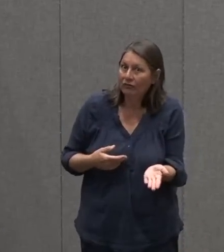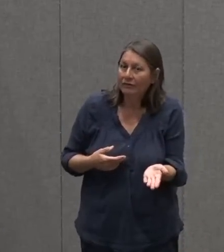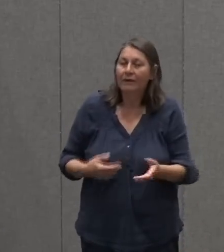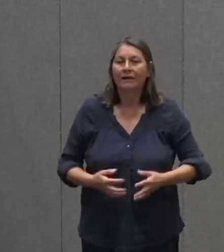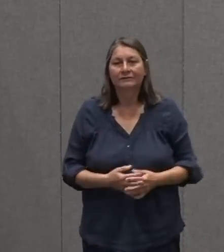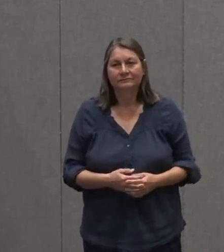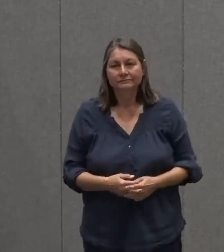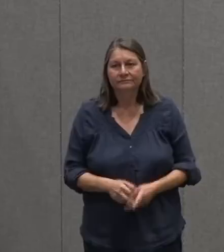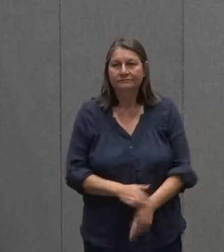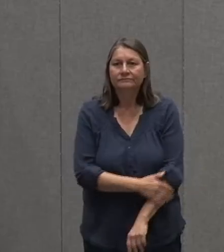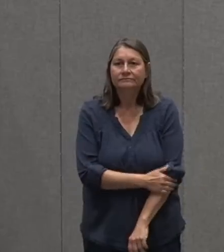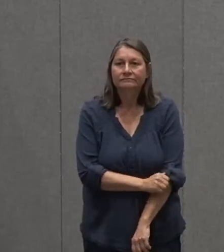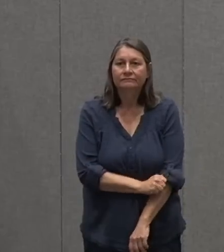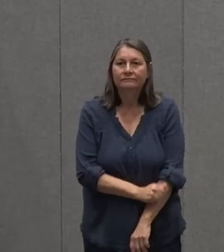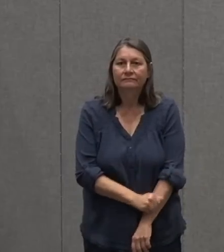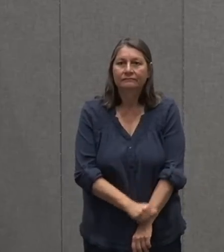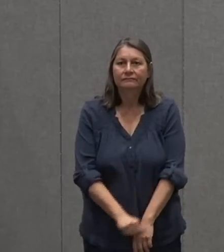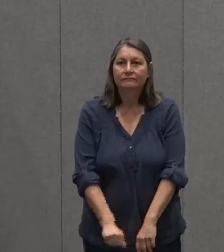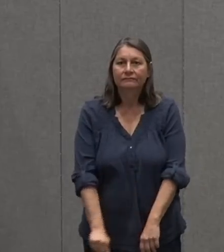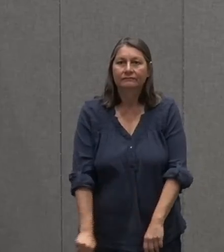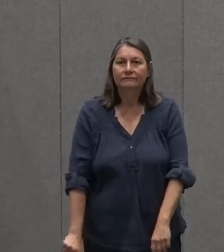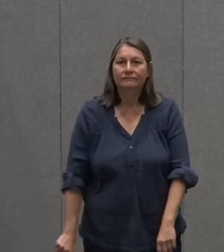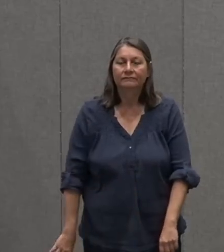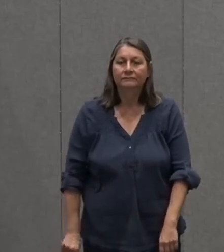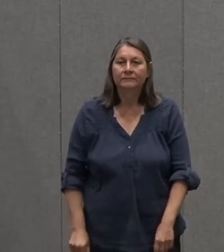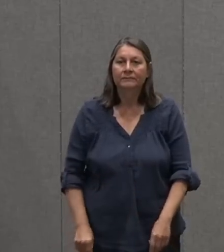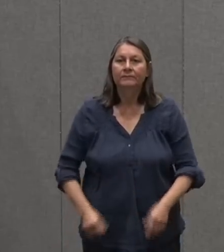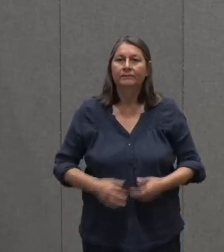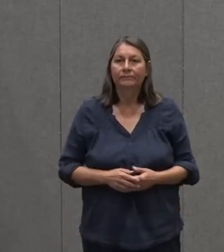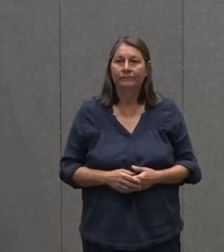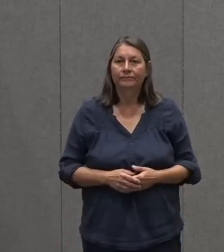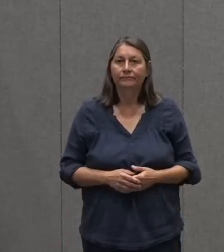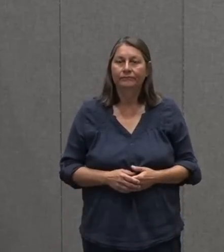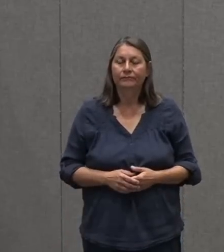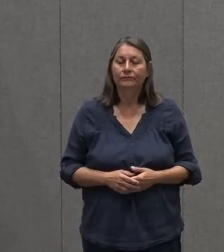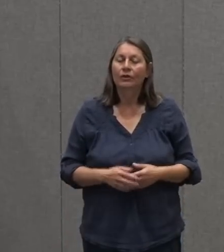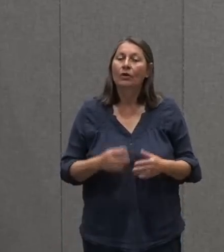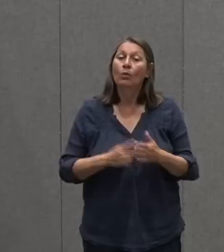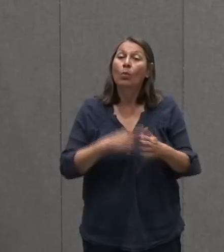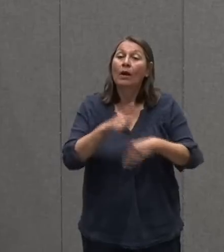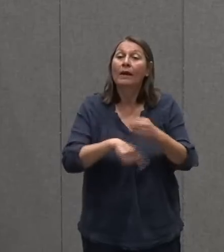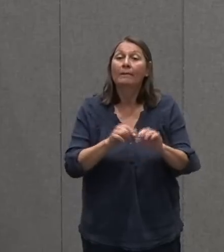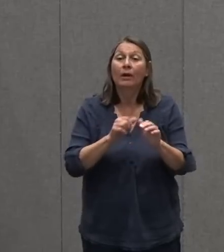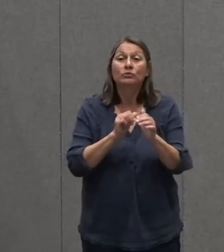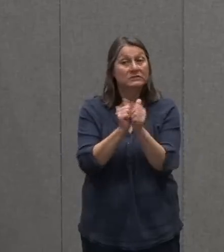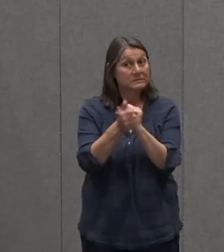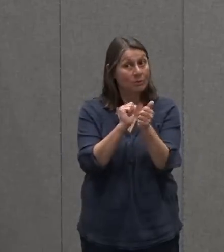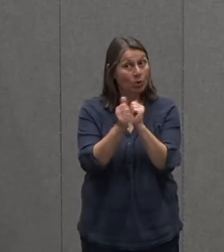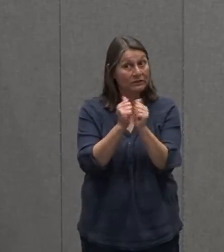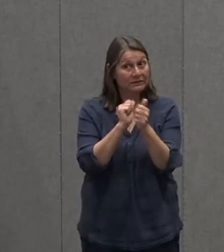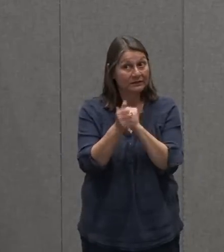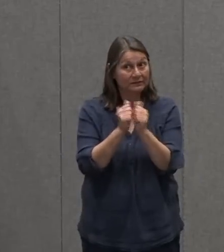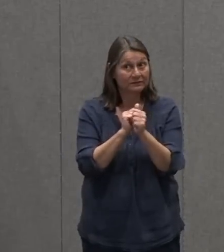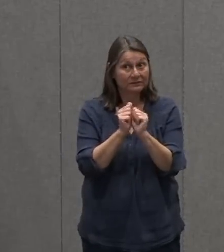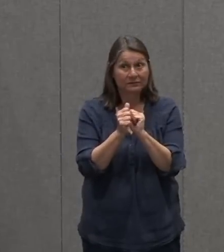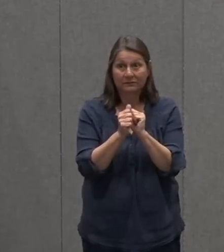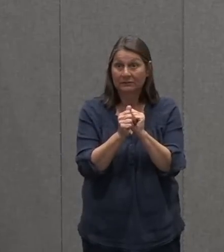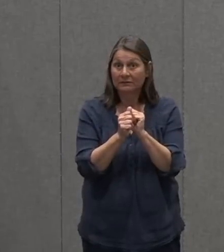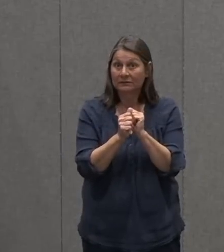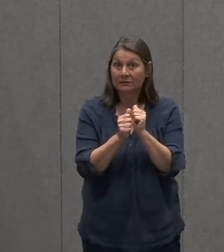What about sports? Have you ever had to fill up maybe a soccer ball,